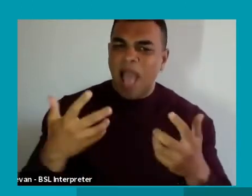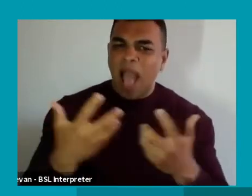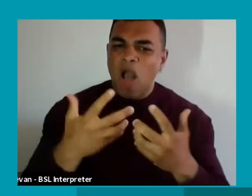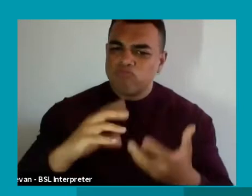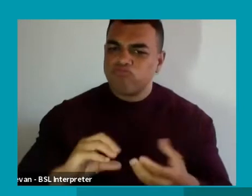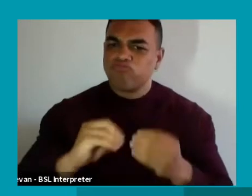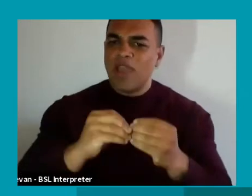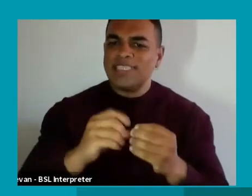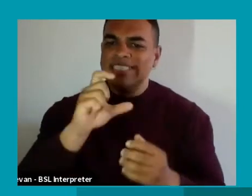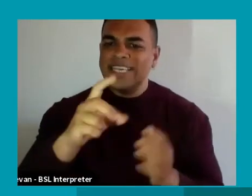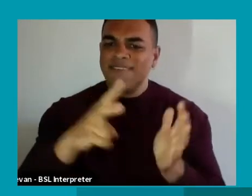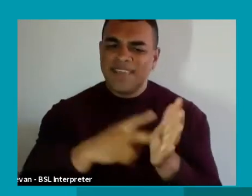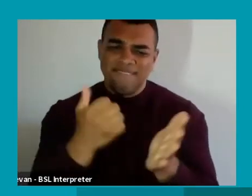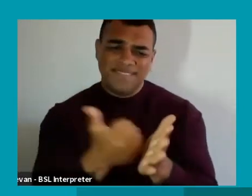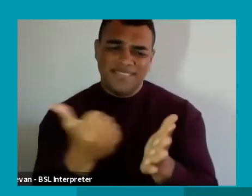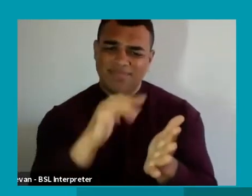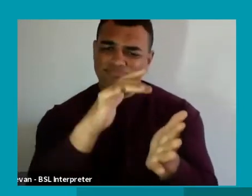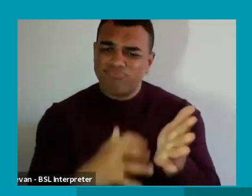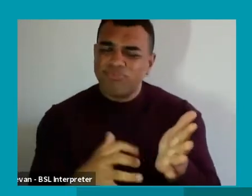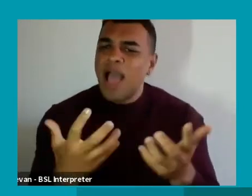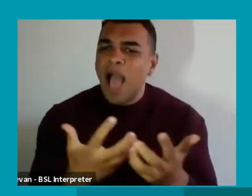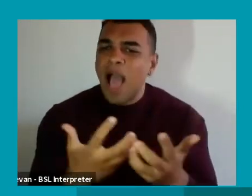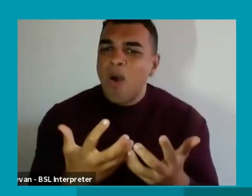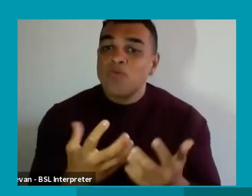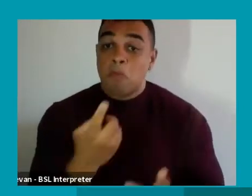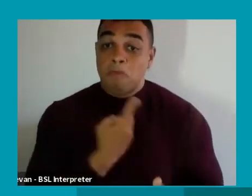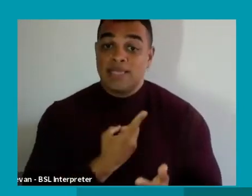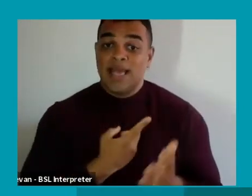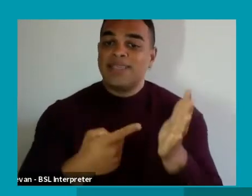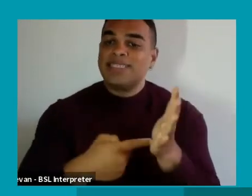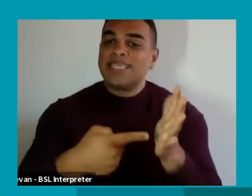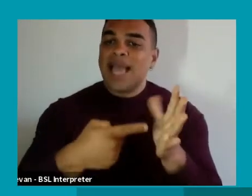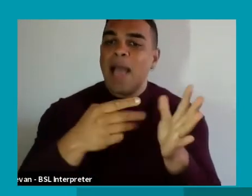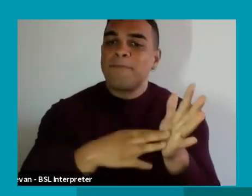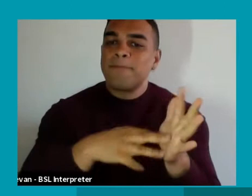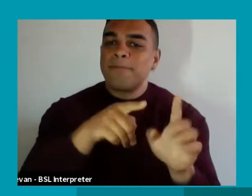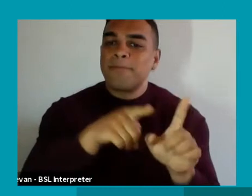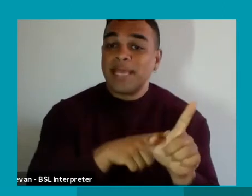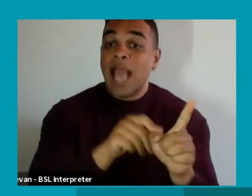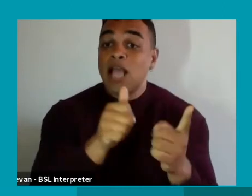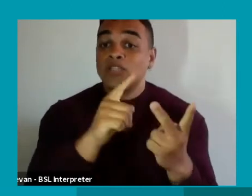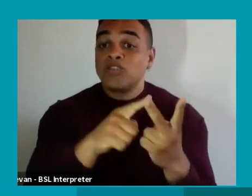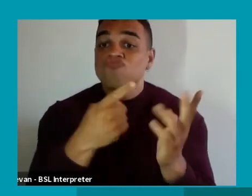myself guiding you through it. I’m Tammy and also my colleague Rosa. We're two of the career coaches at Evenbreak